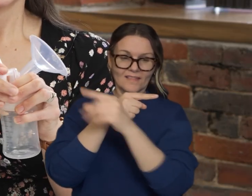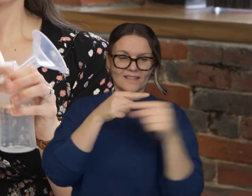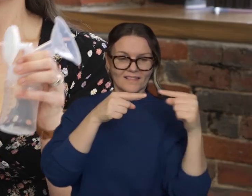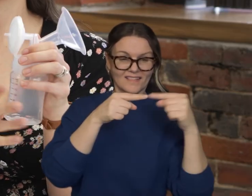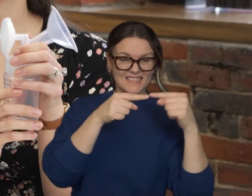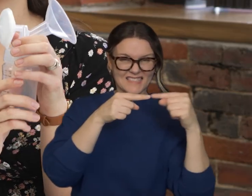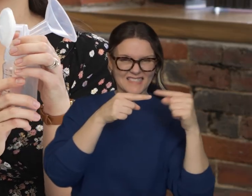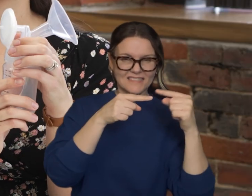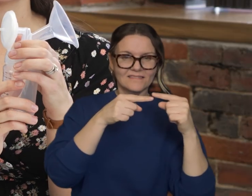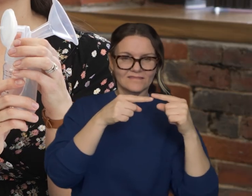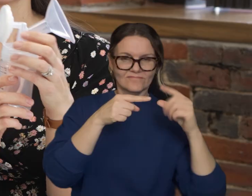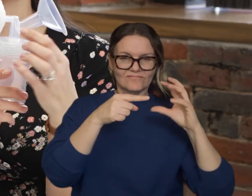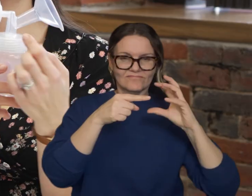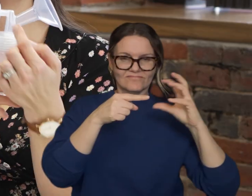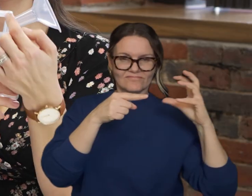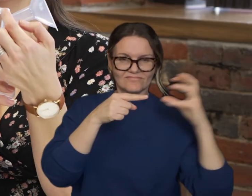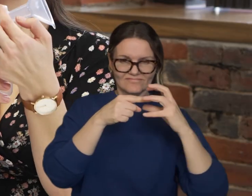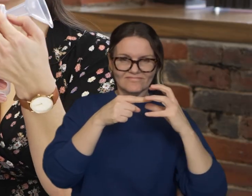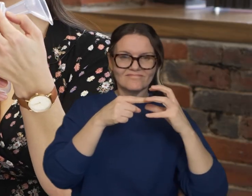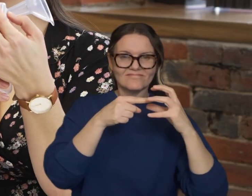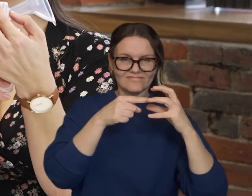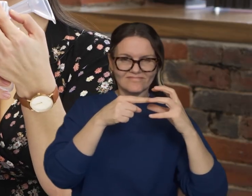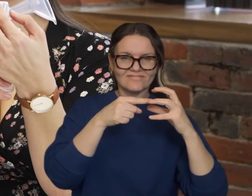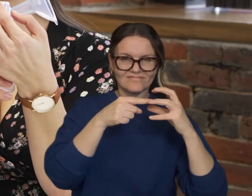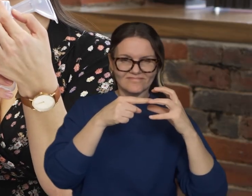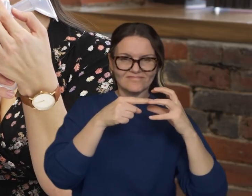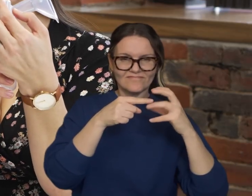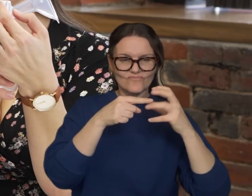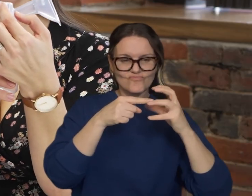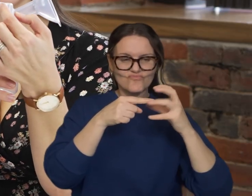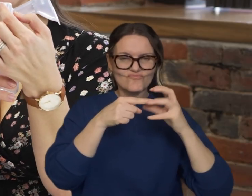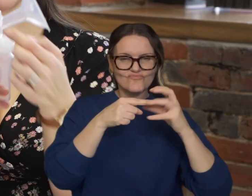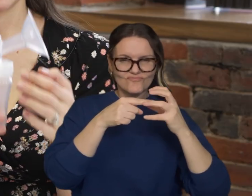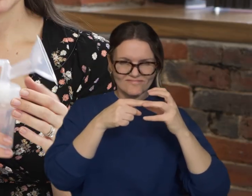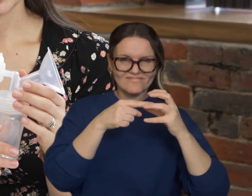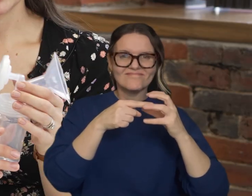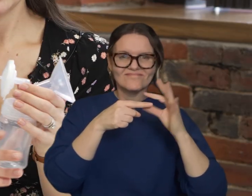how you know it's facing the right direction that should touch the wall of that backflow protector